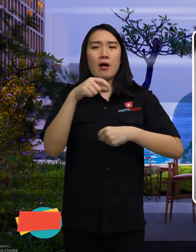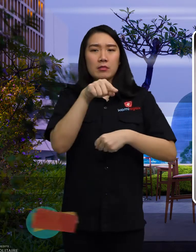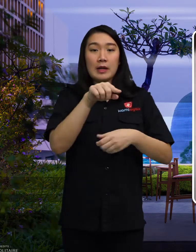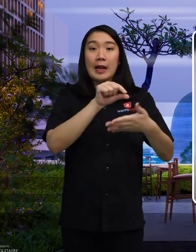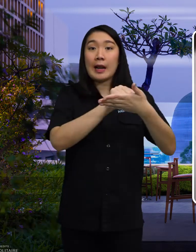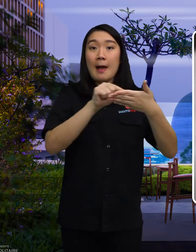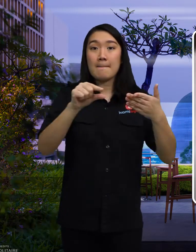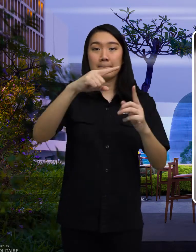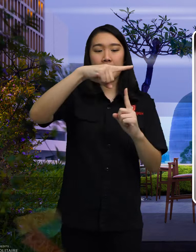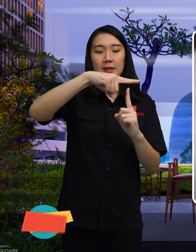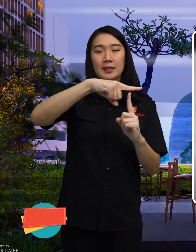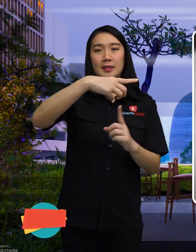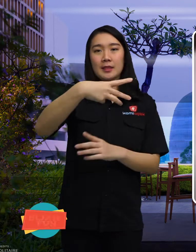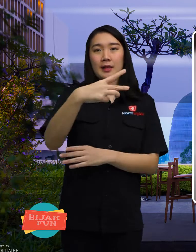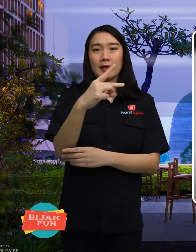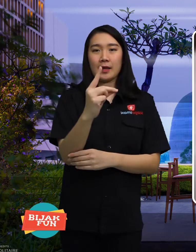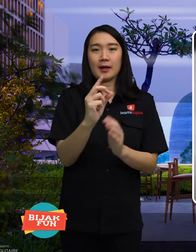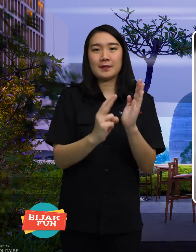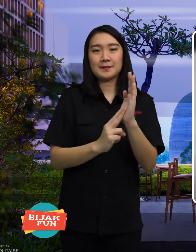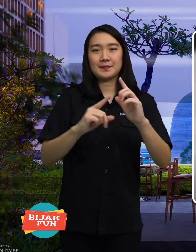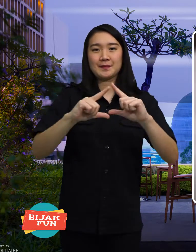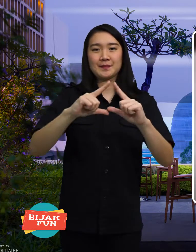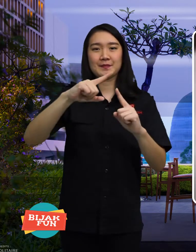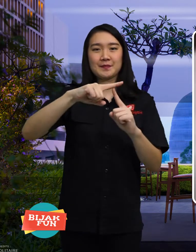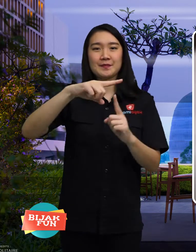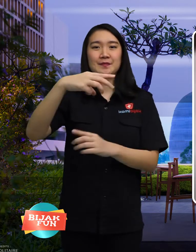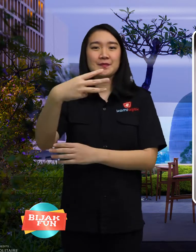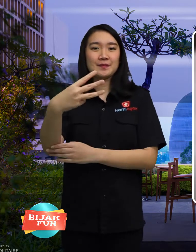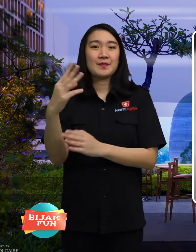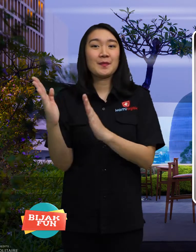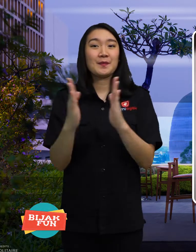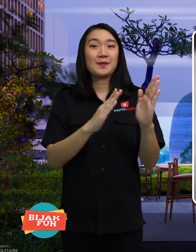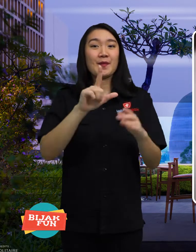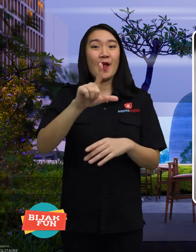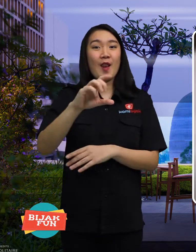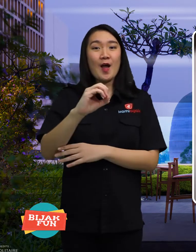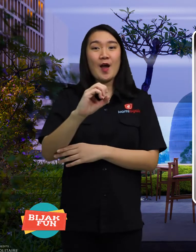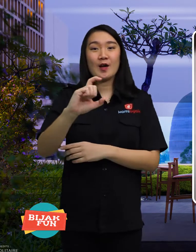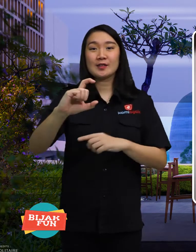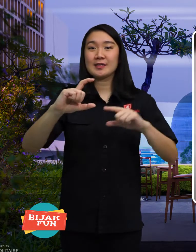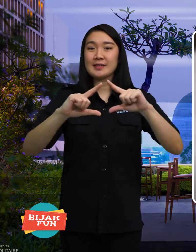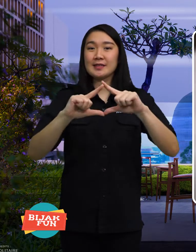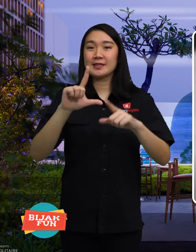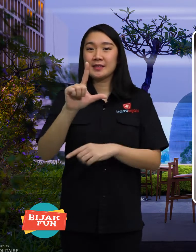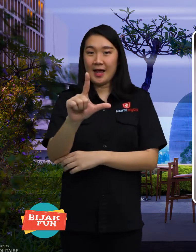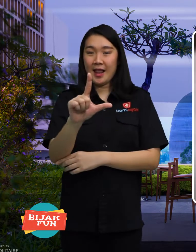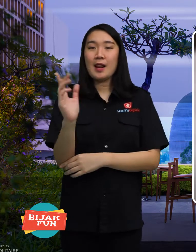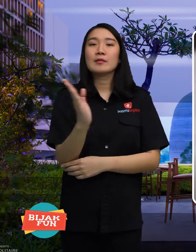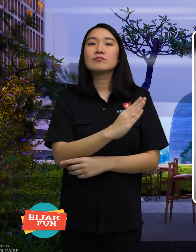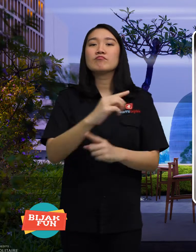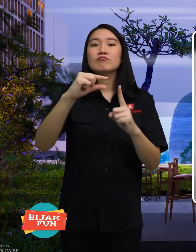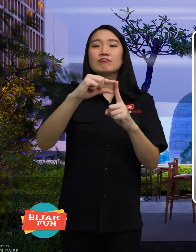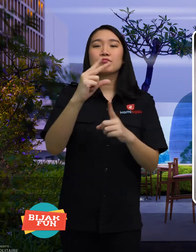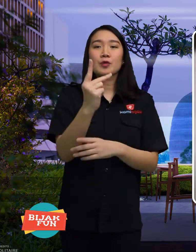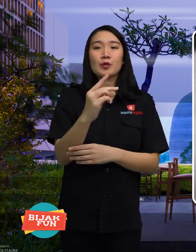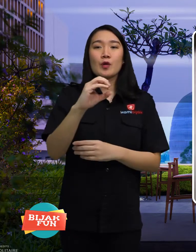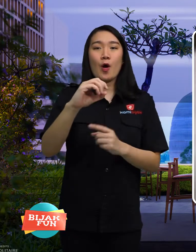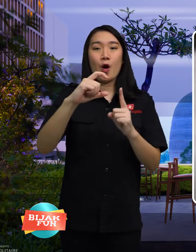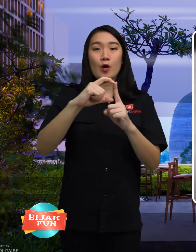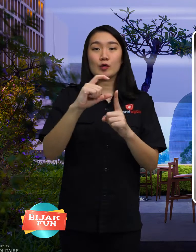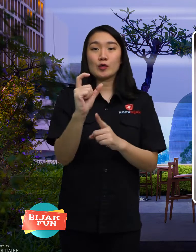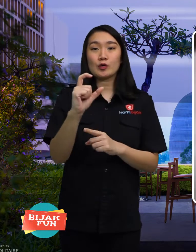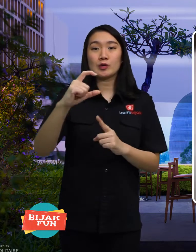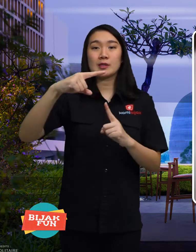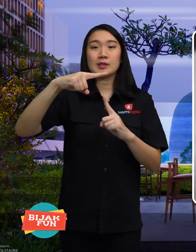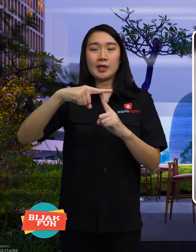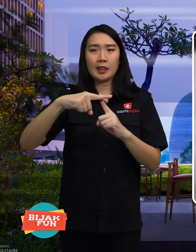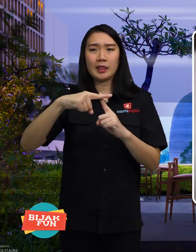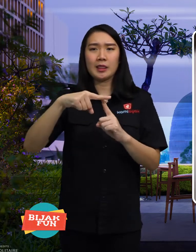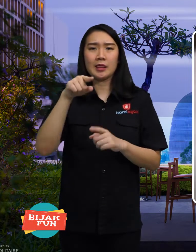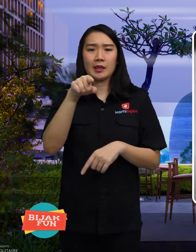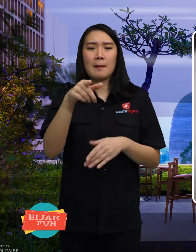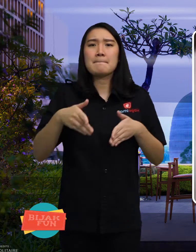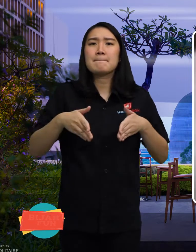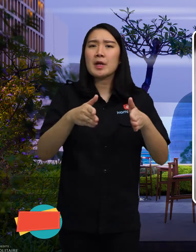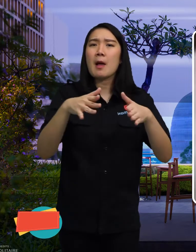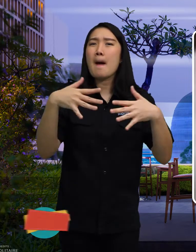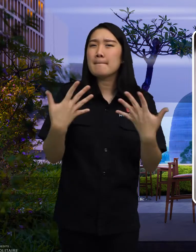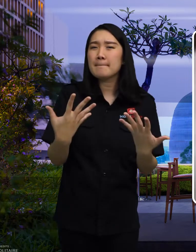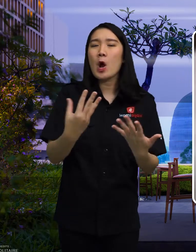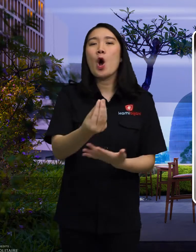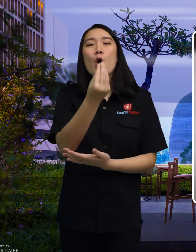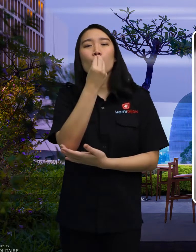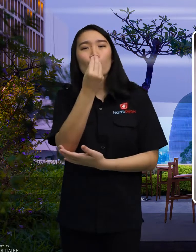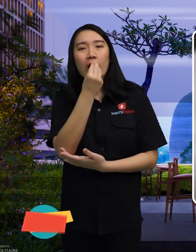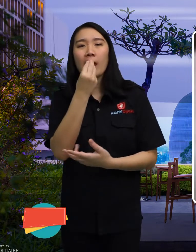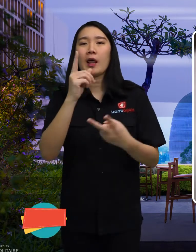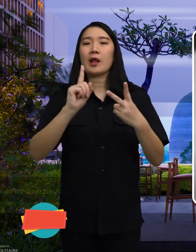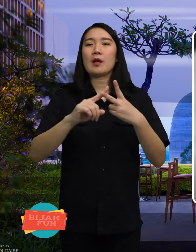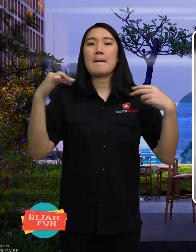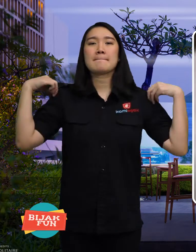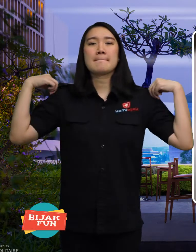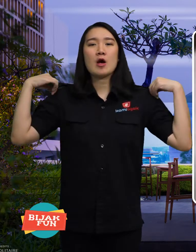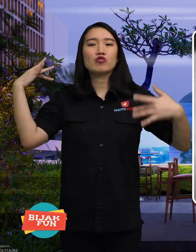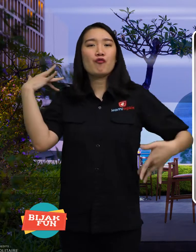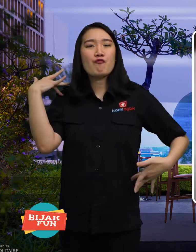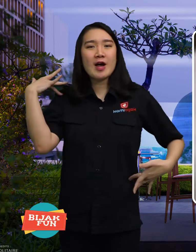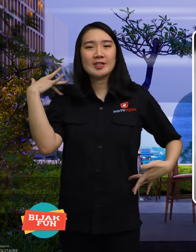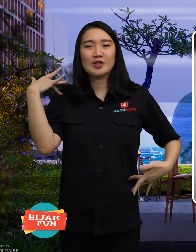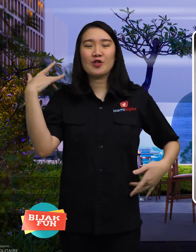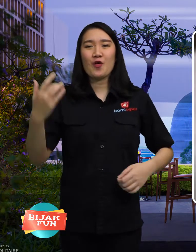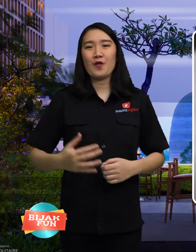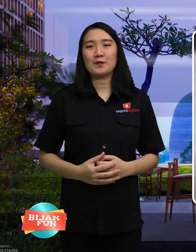with the name Ternate Local Product in culinary and fashion.